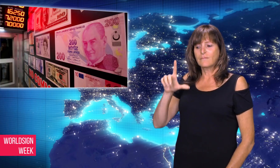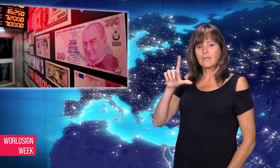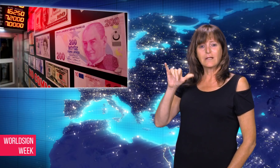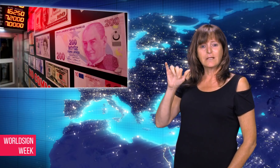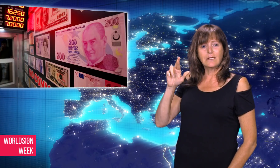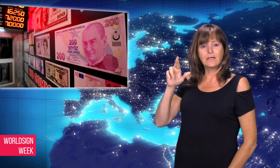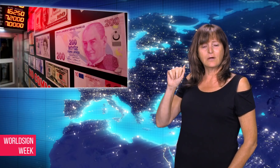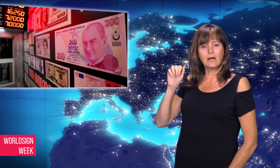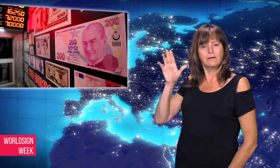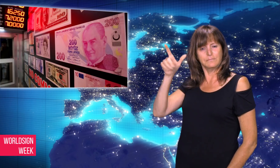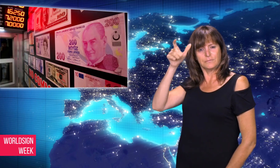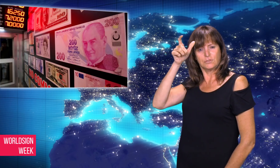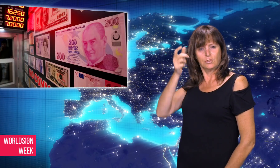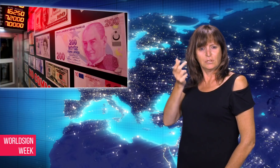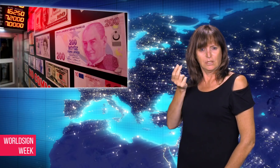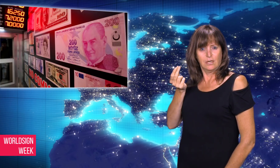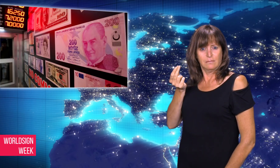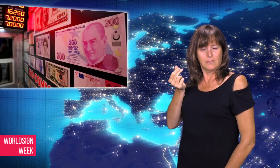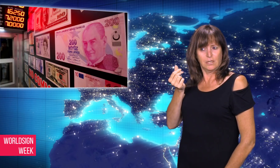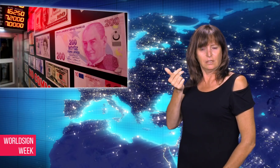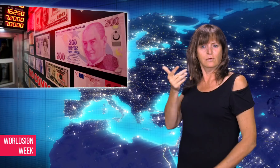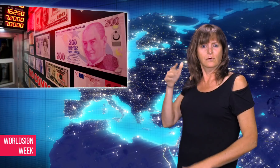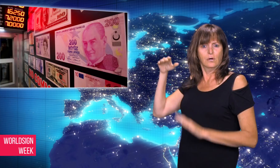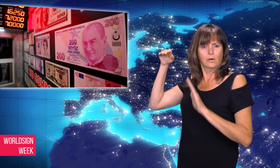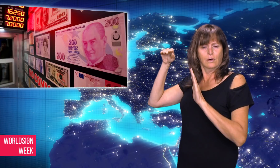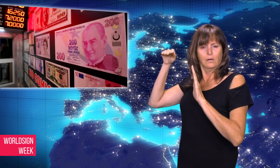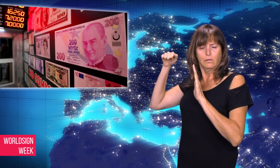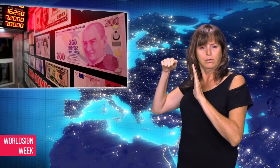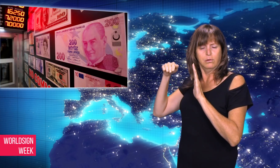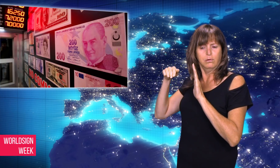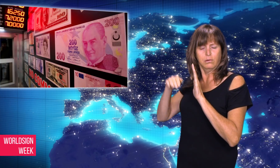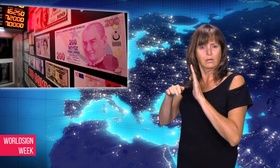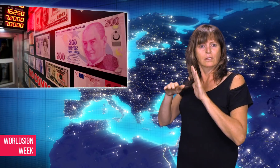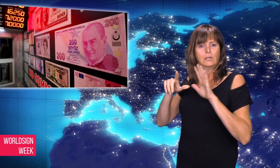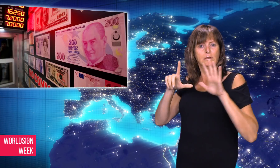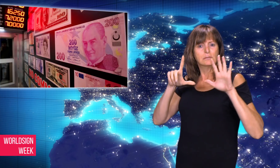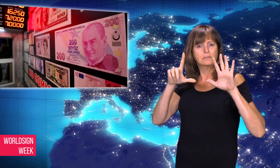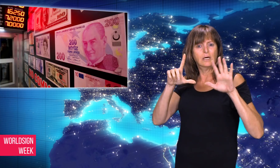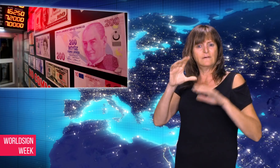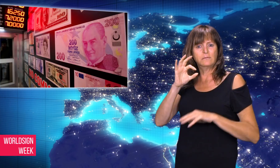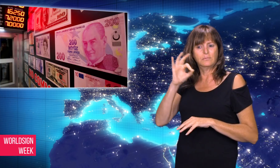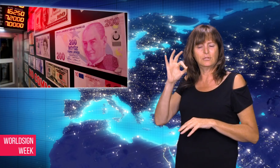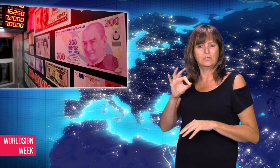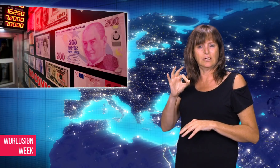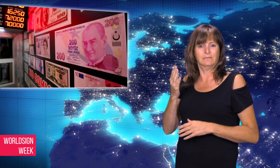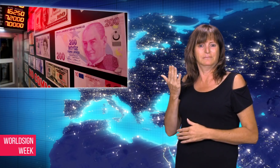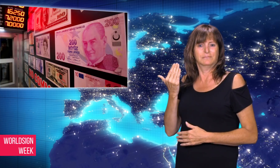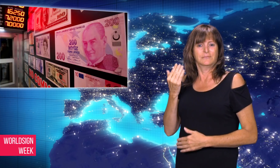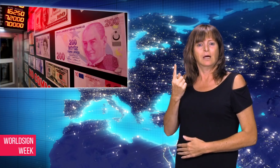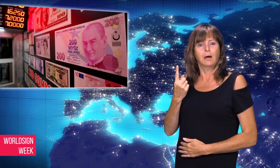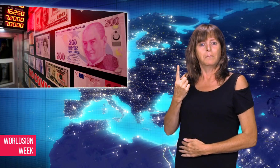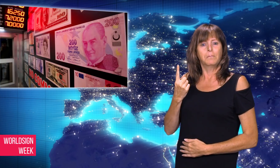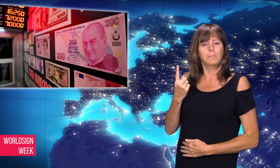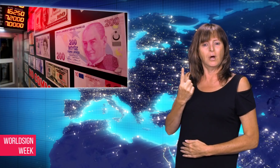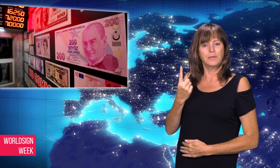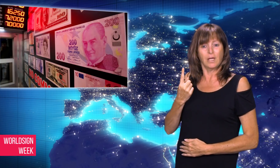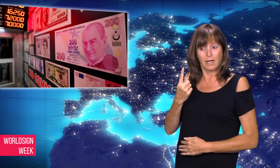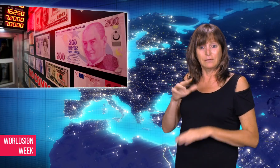Lira, the Turkish currency plunged in value an additional 7% on Monday,